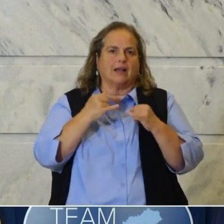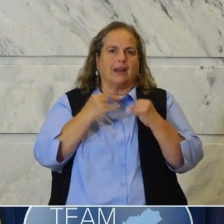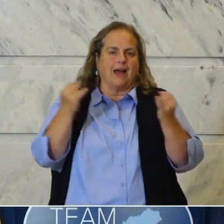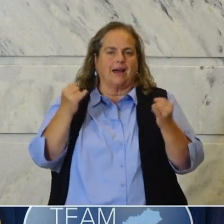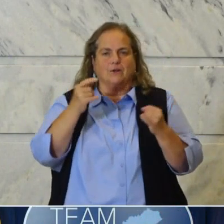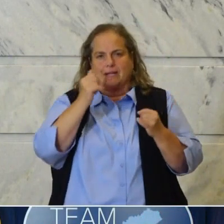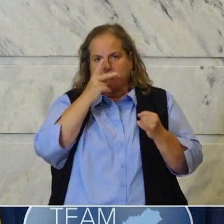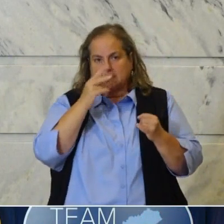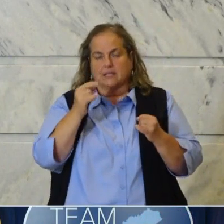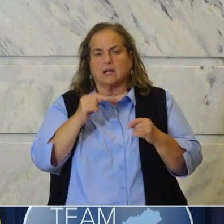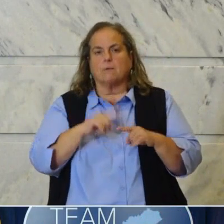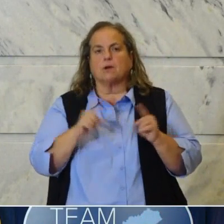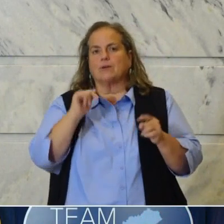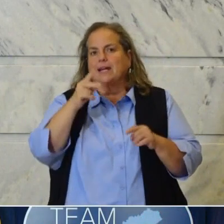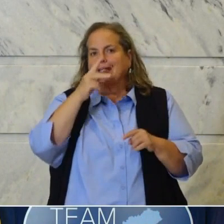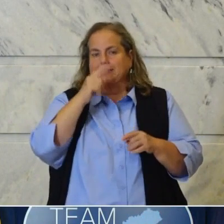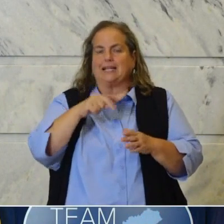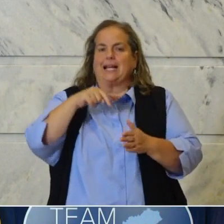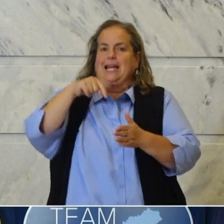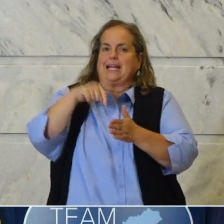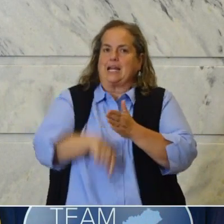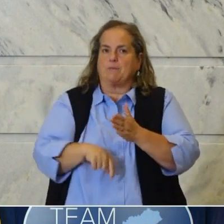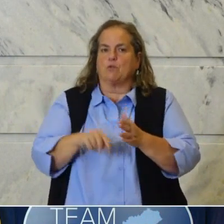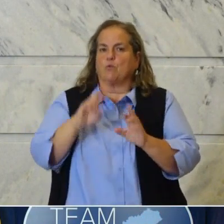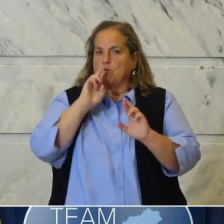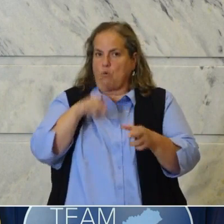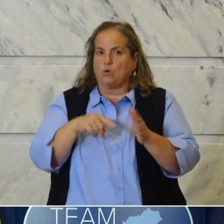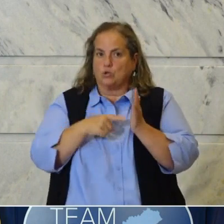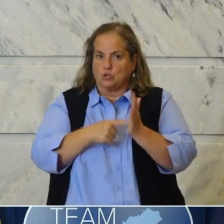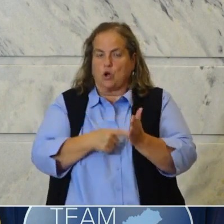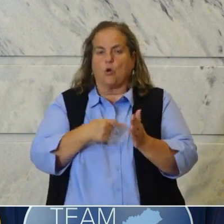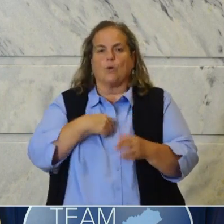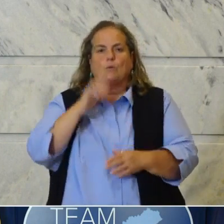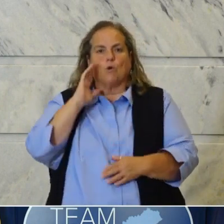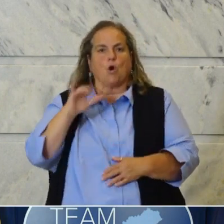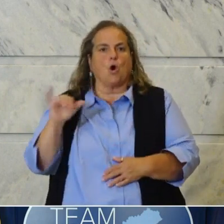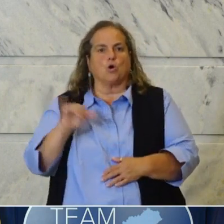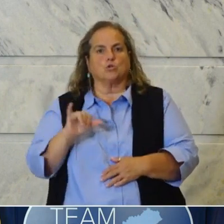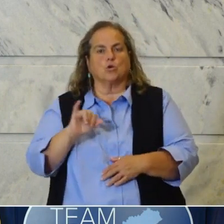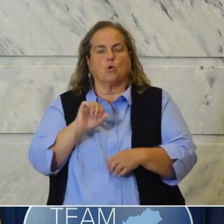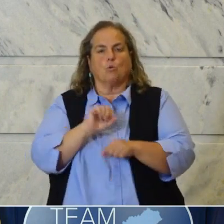look at what the in depth report shows were also working. This in depth report